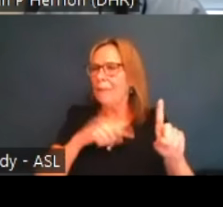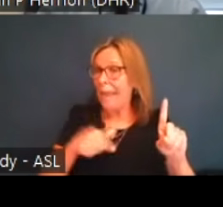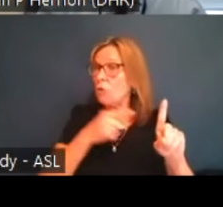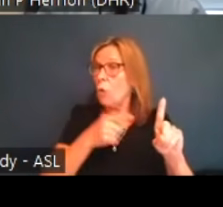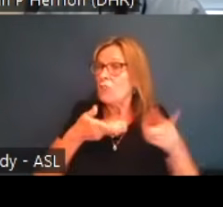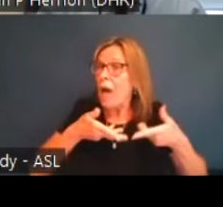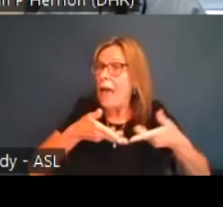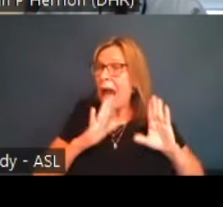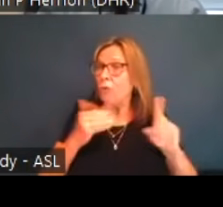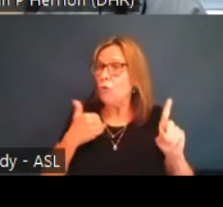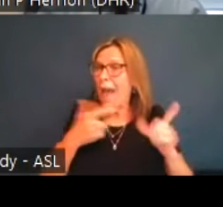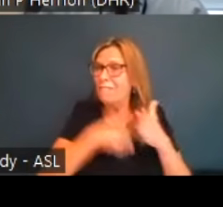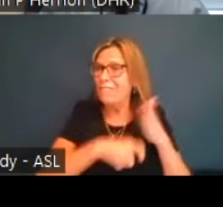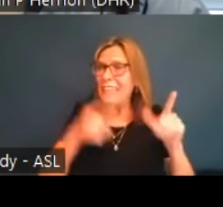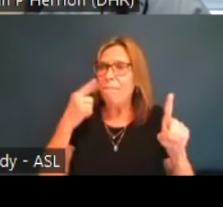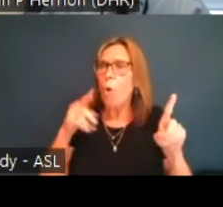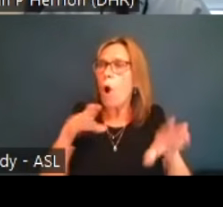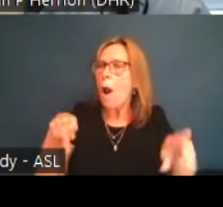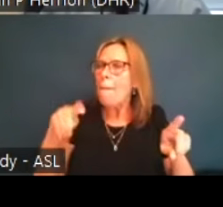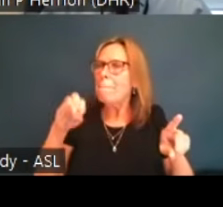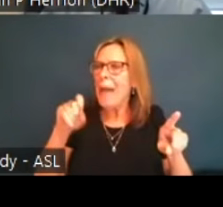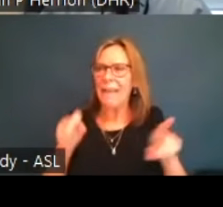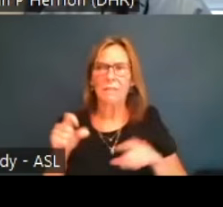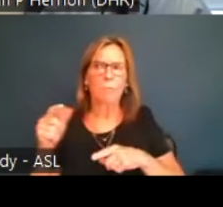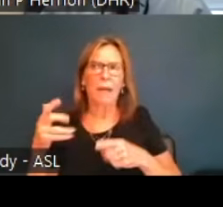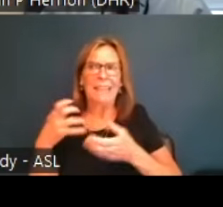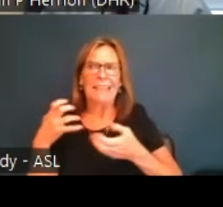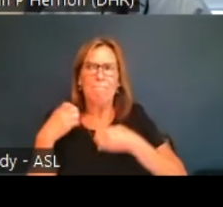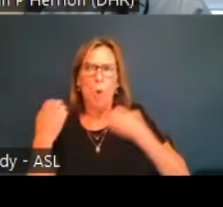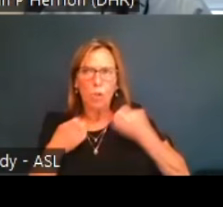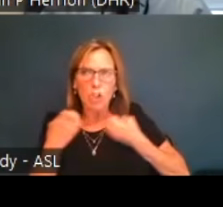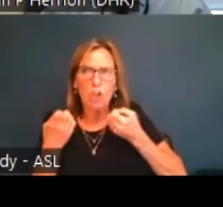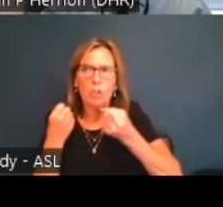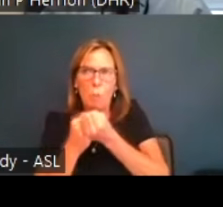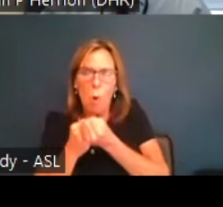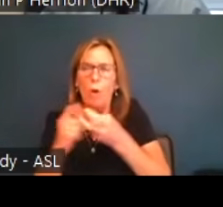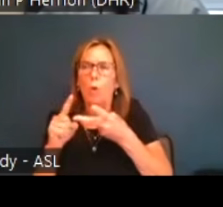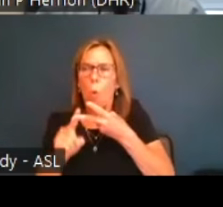pets, So having a fee for a pet is okay, but asking the landlord to waive that fee because you have a service